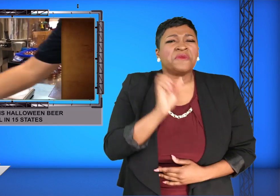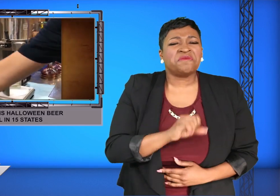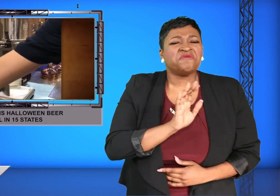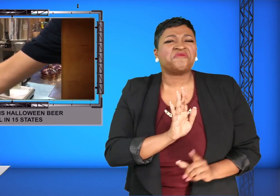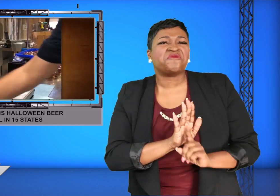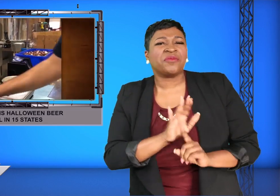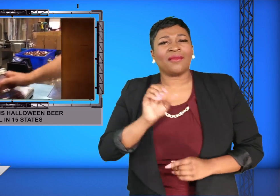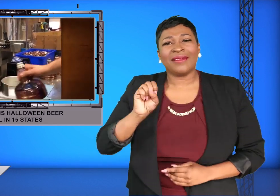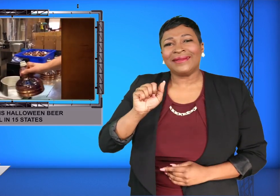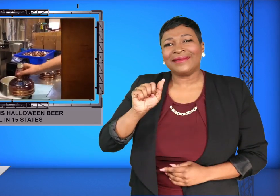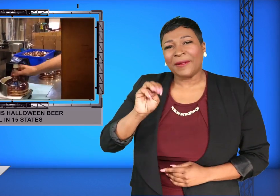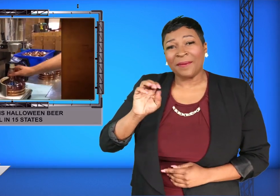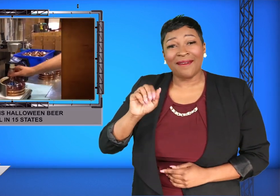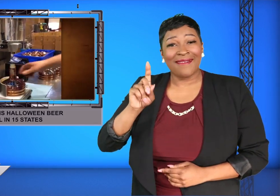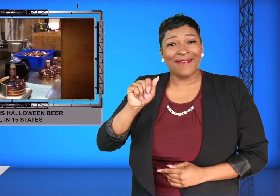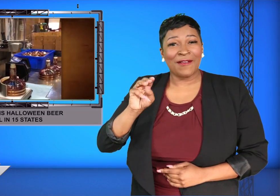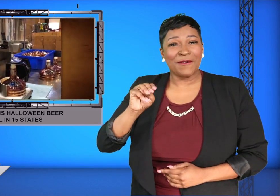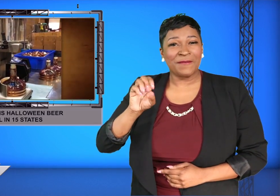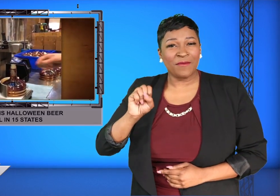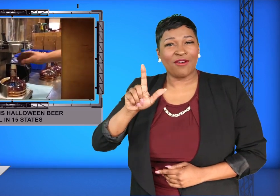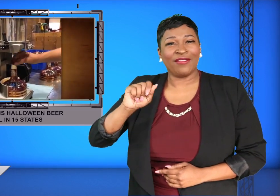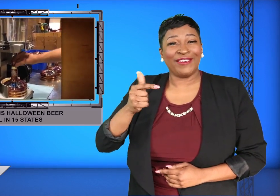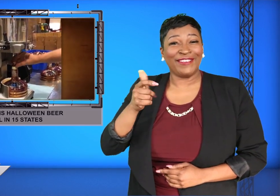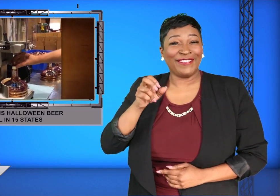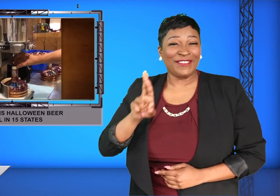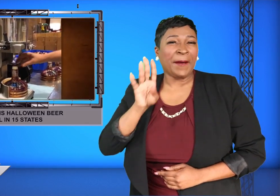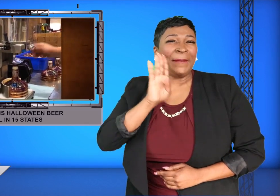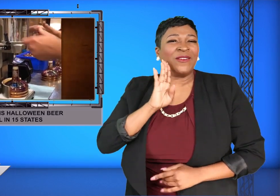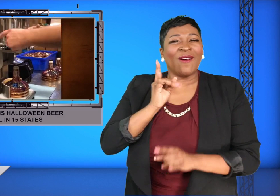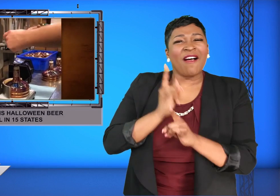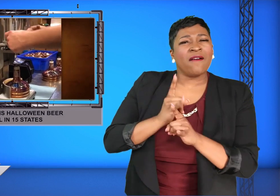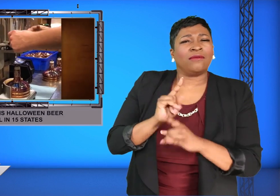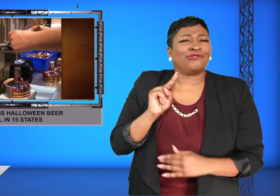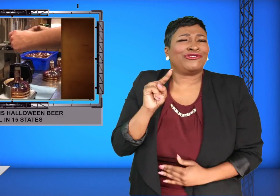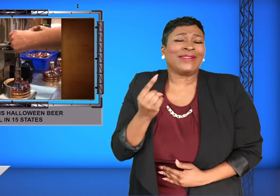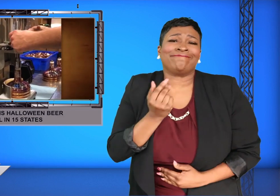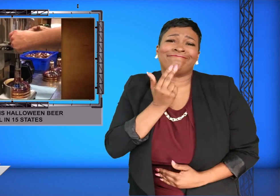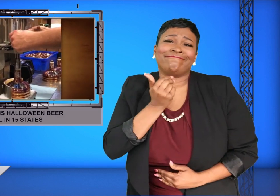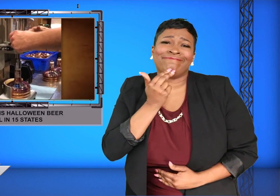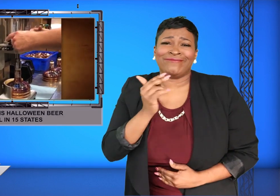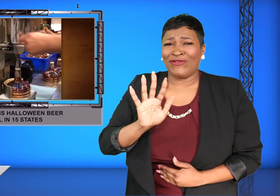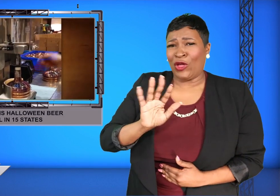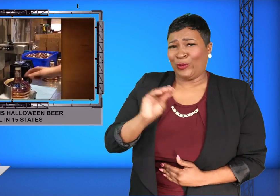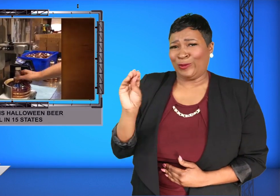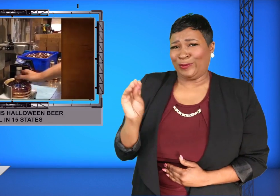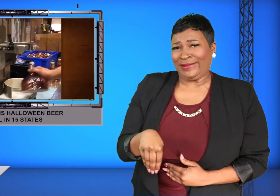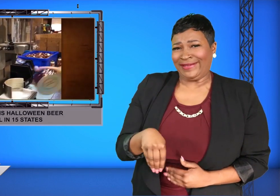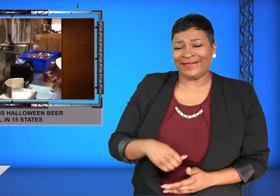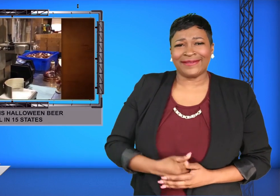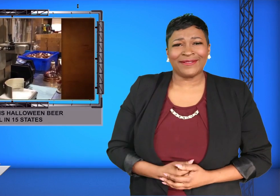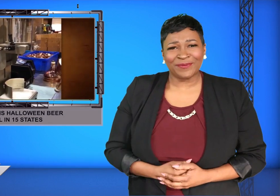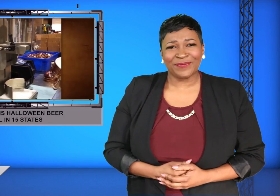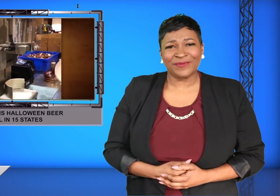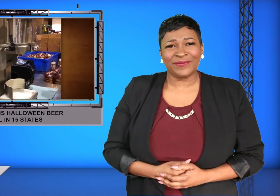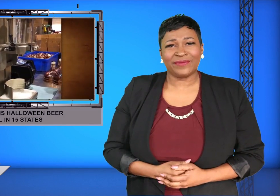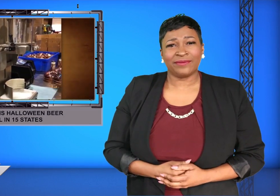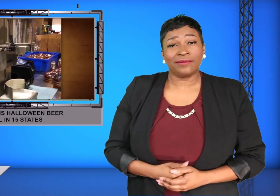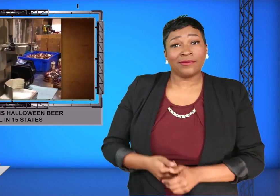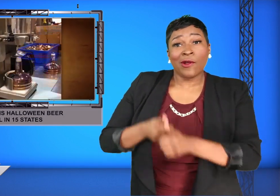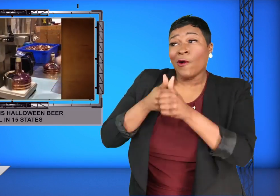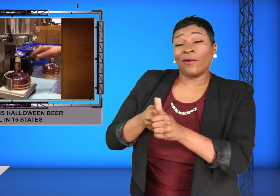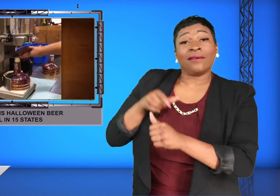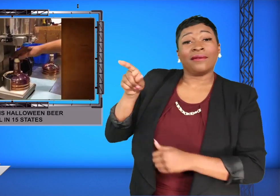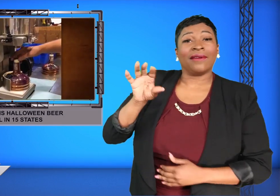By comparison, a regular old Sam Adams lager has an alcohol content of just 5 percent.